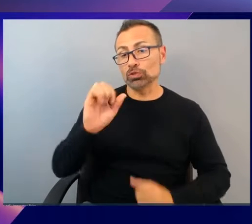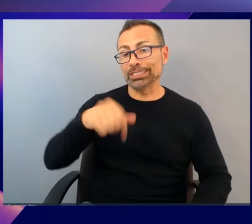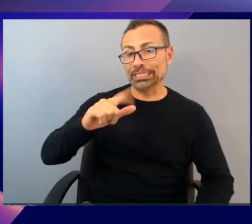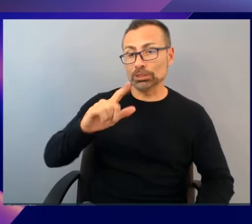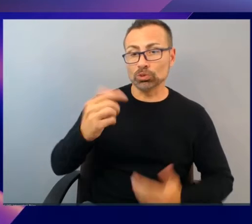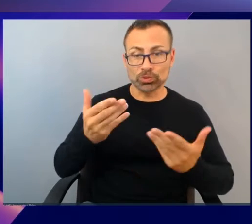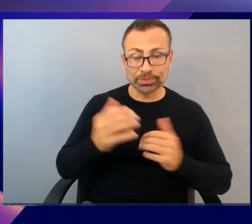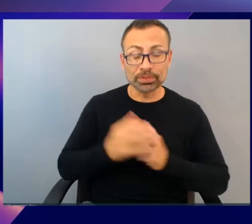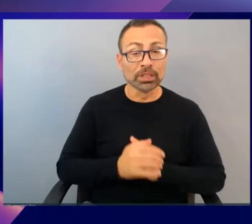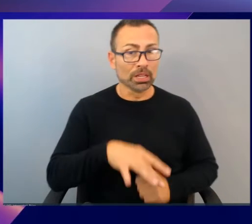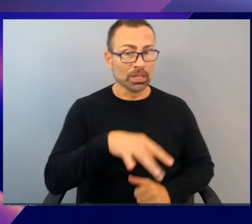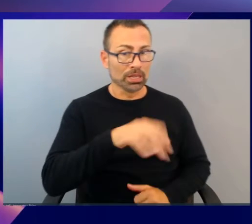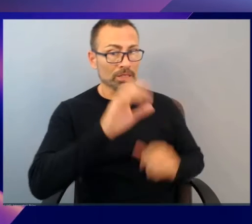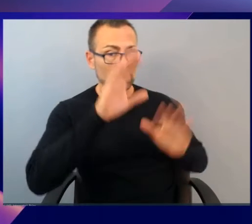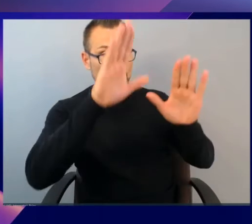So we have a few results here.